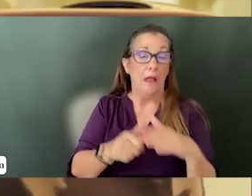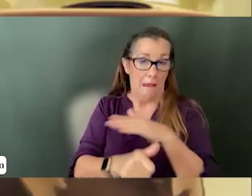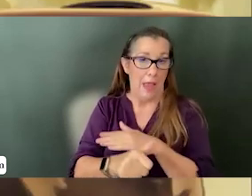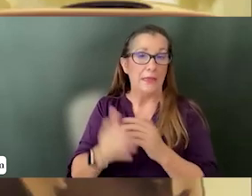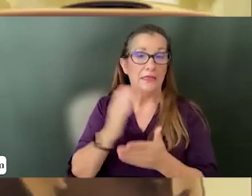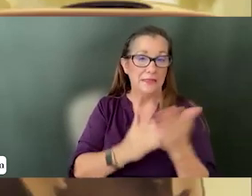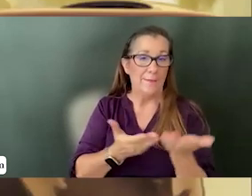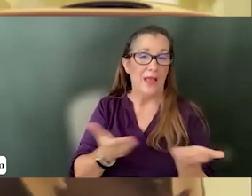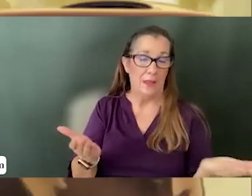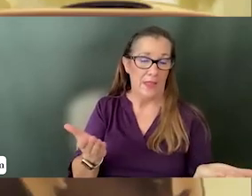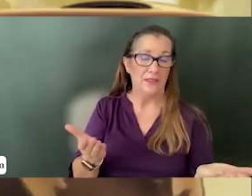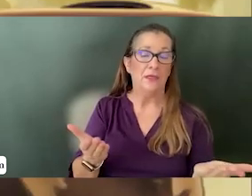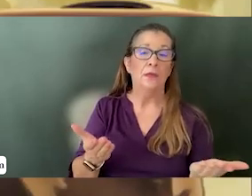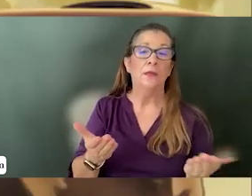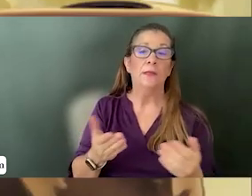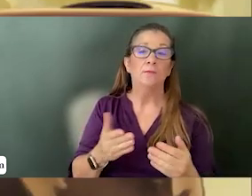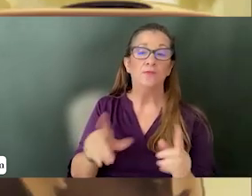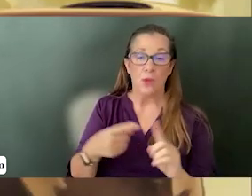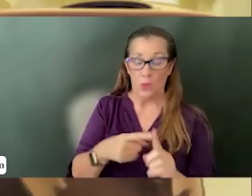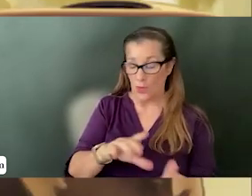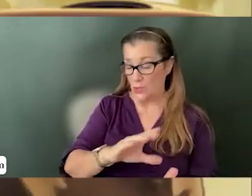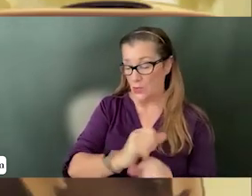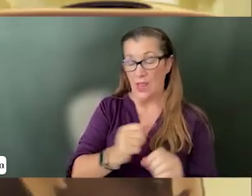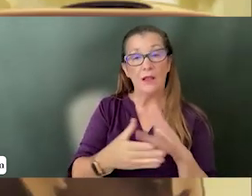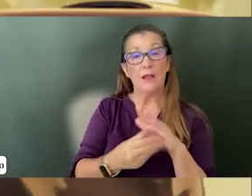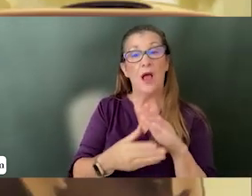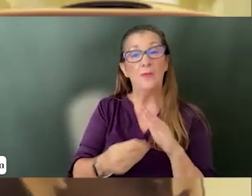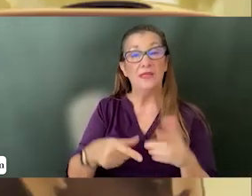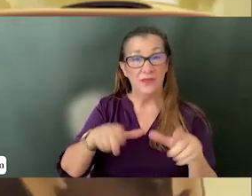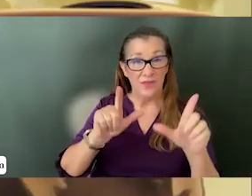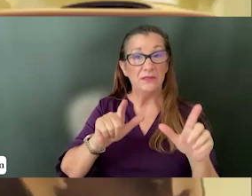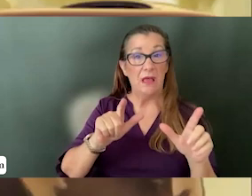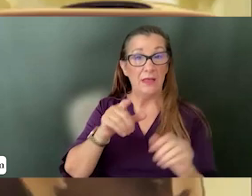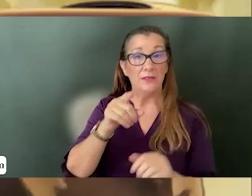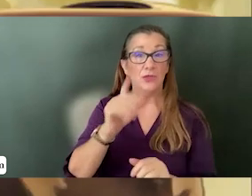Um, if when you get copies of these slides, you will, um,